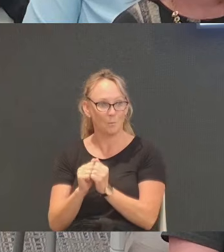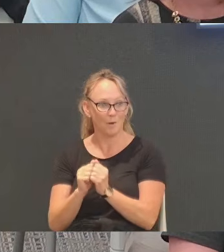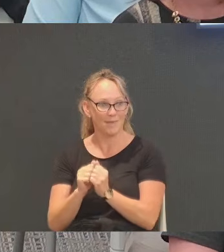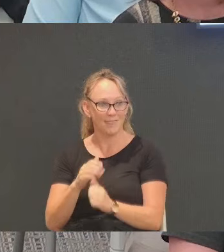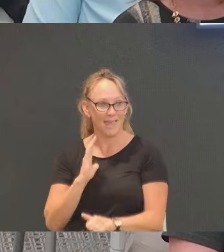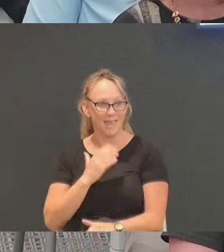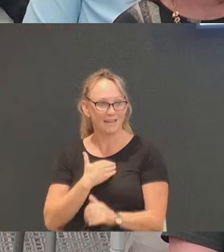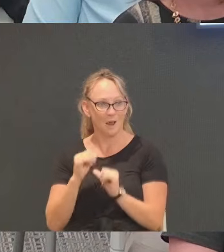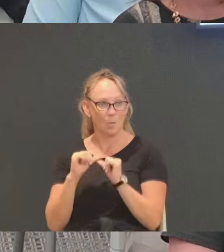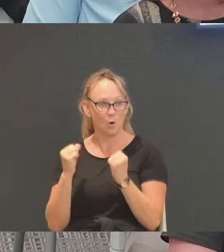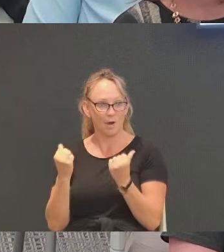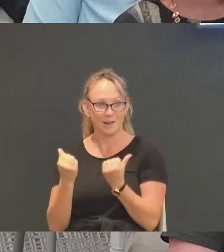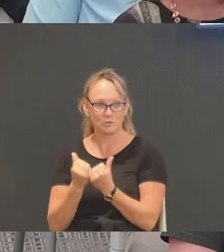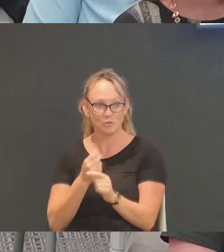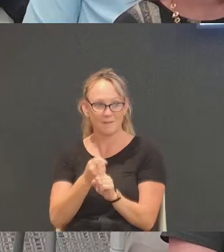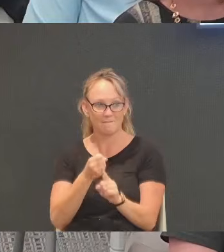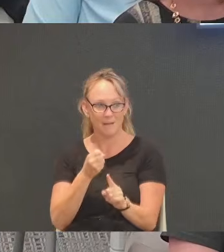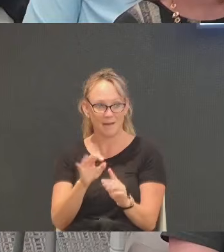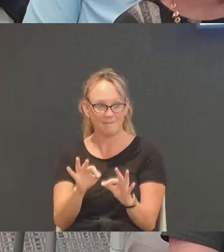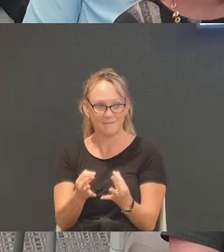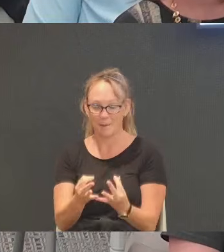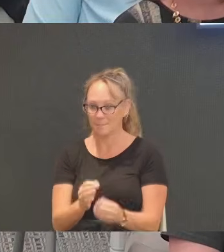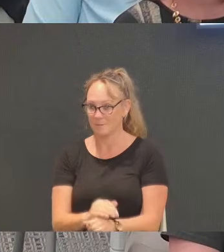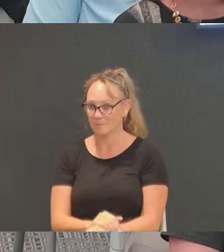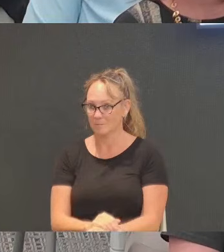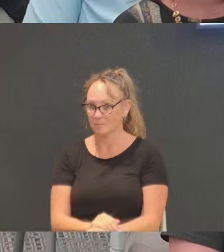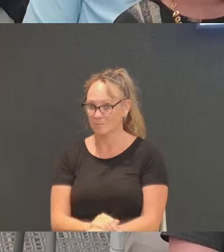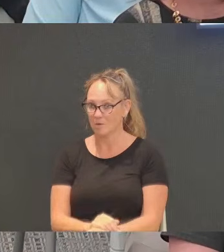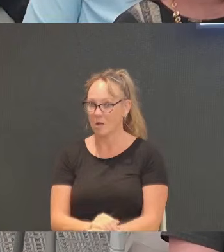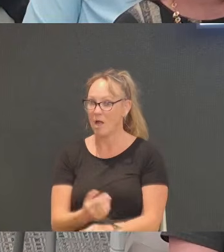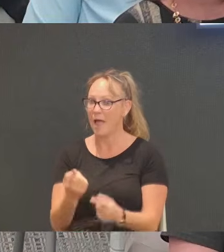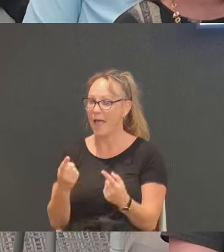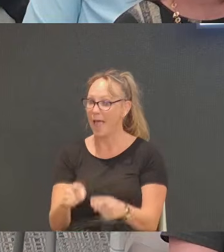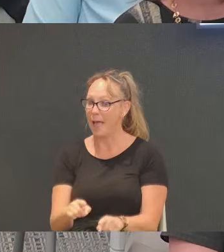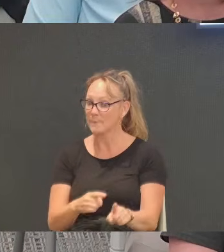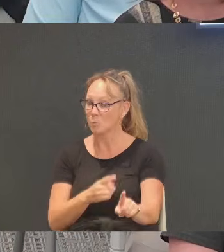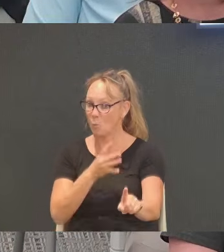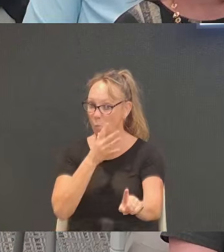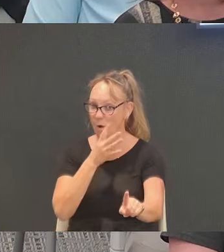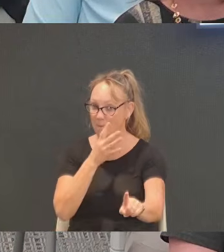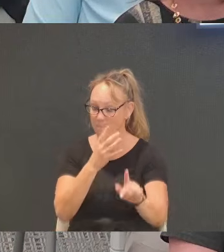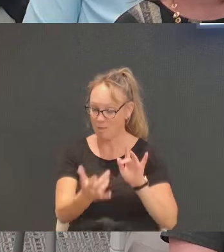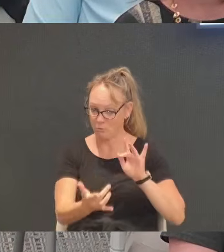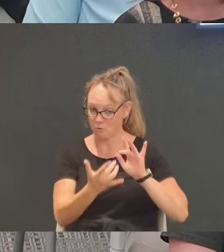impacted that family. A mother reached out to our children's services asking for assistance. She had